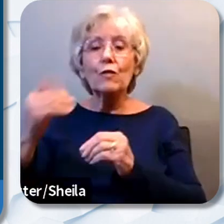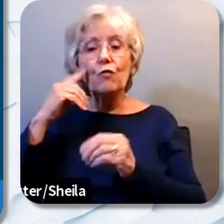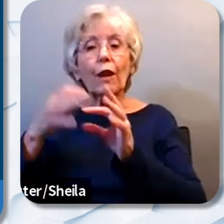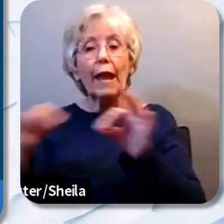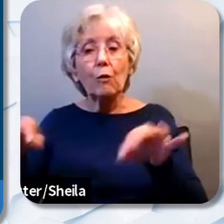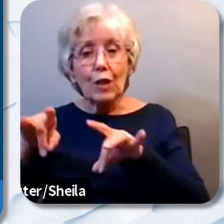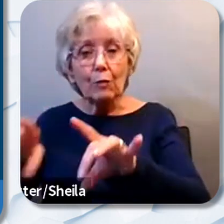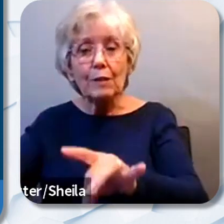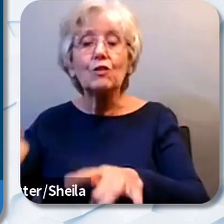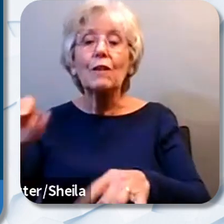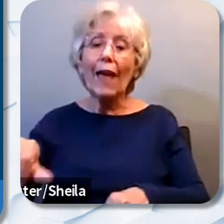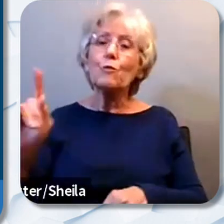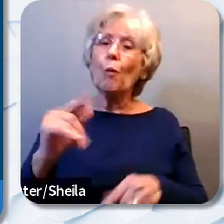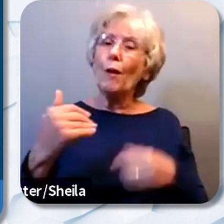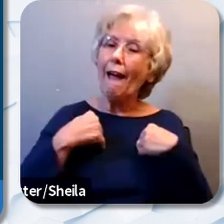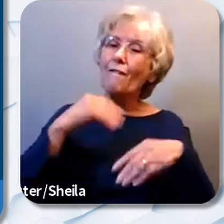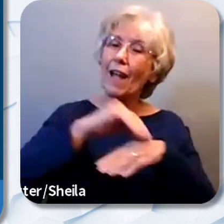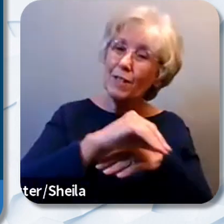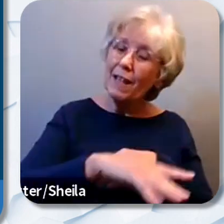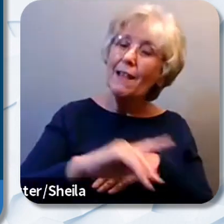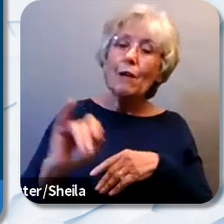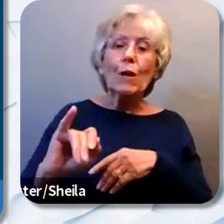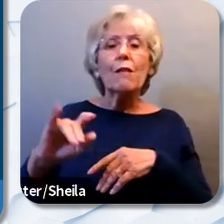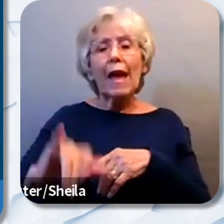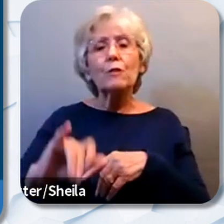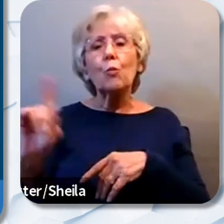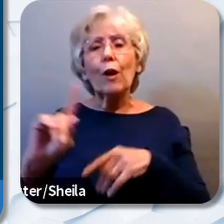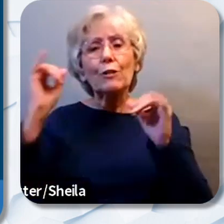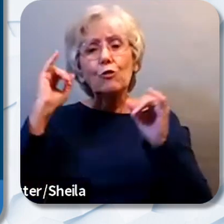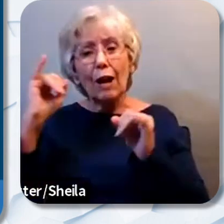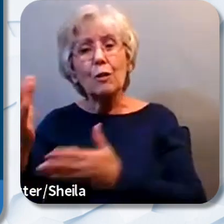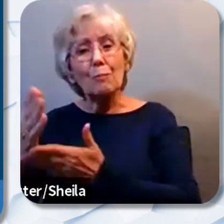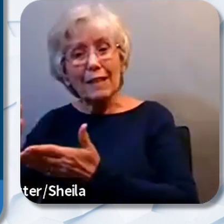our counseling. that's where our instructional pieces are that's where our secondary schools are